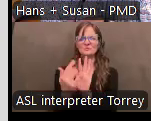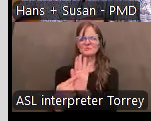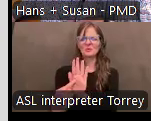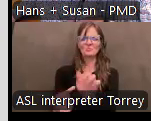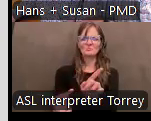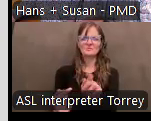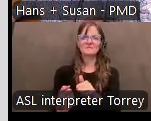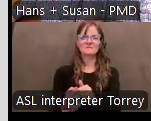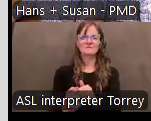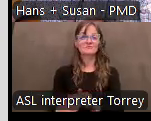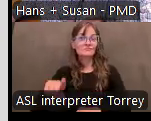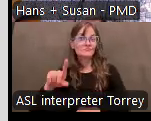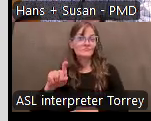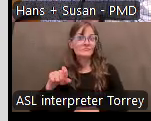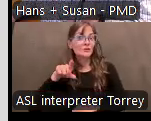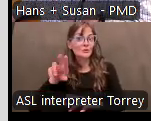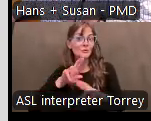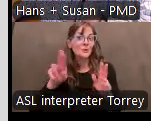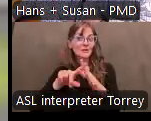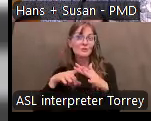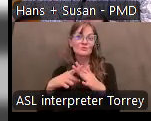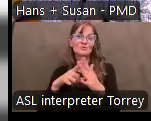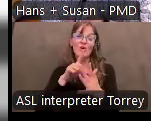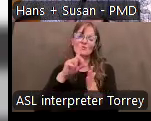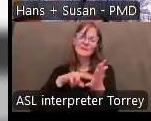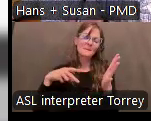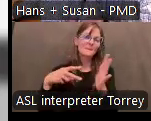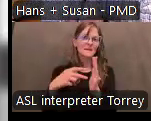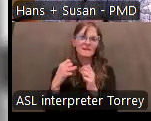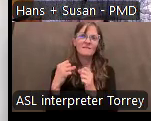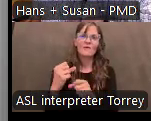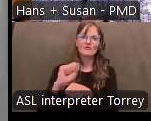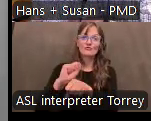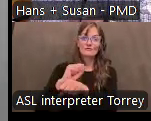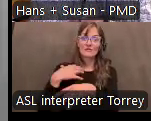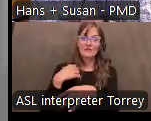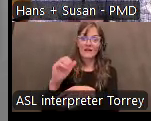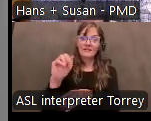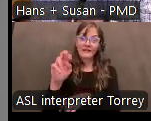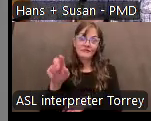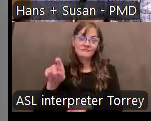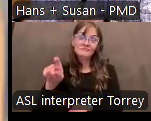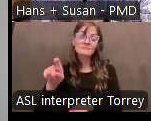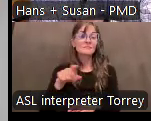[Narrator] Are you ready to start a meaningful career in healthcare? Are you looking for a job that fits your work life balance?